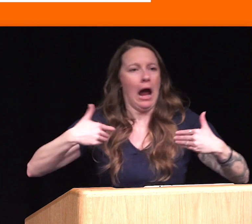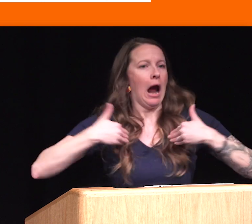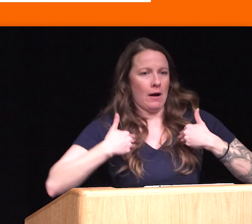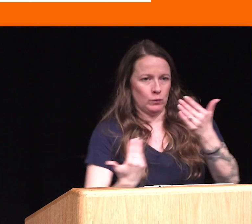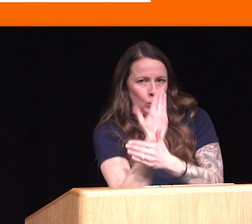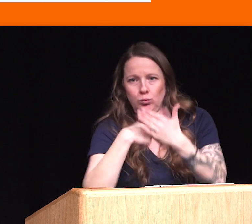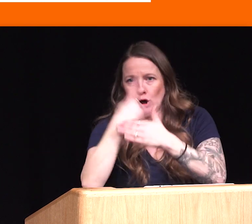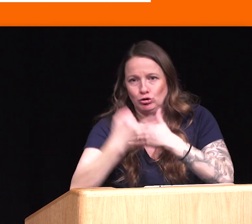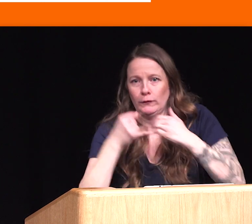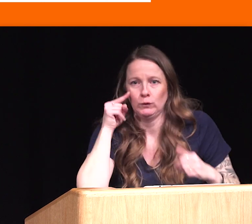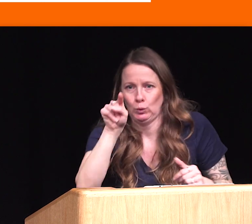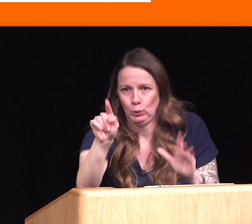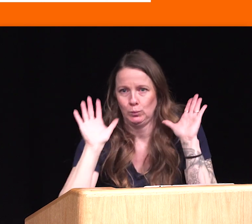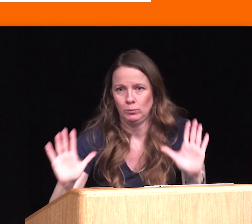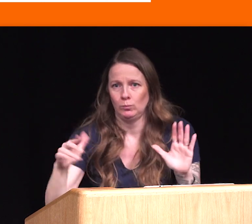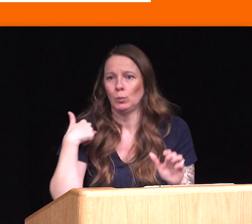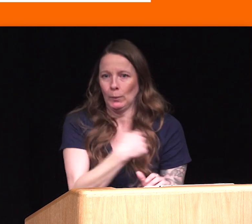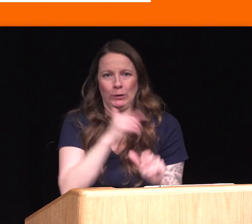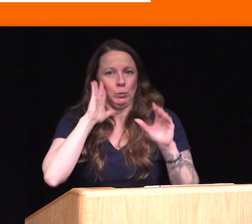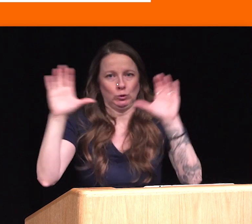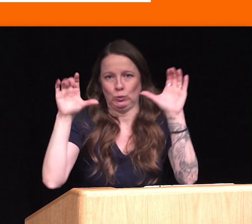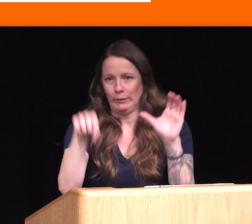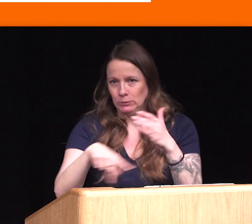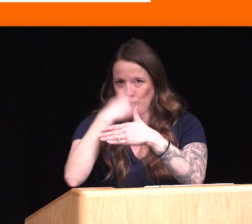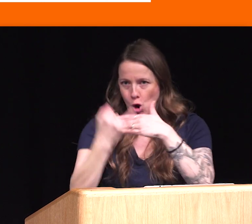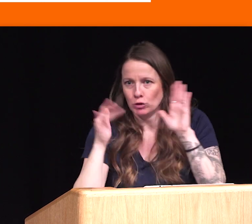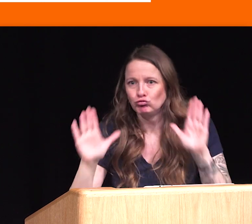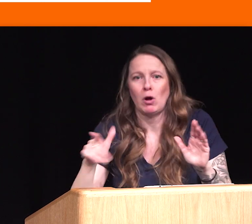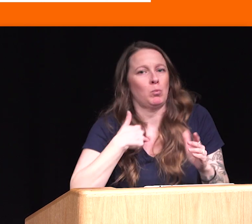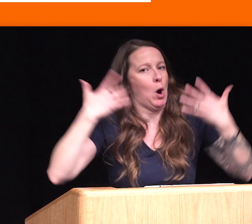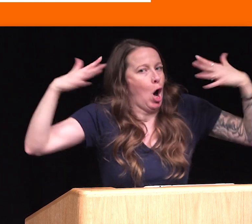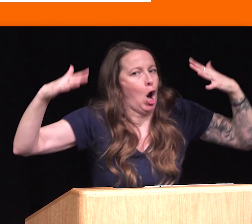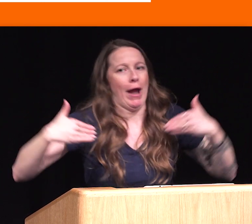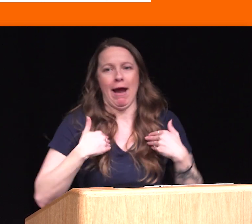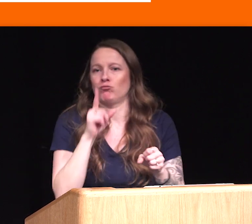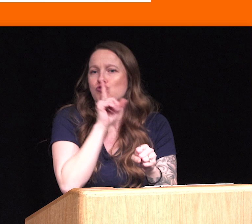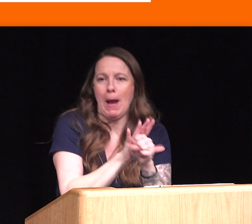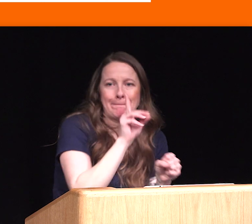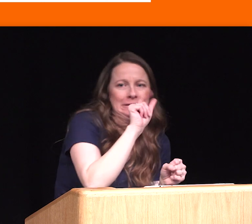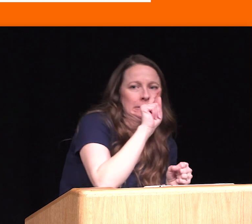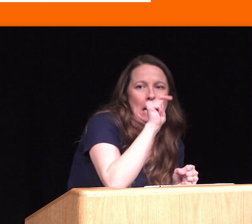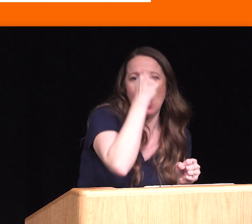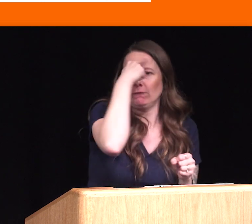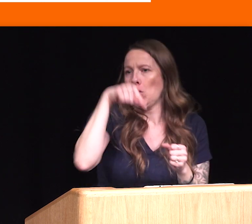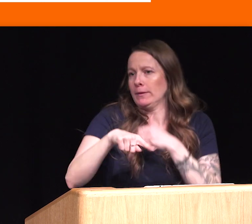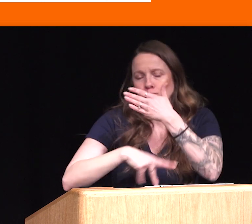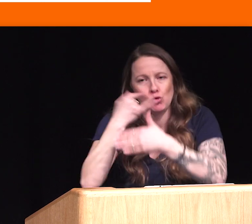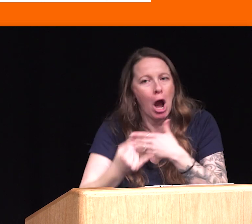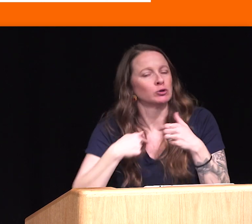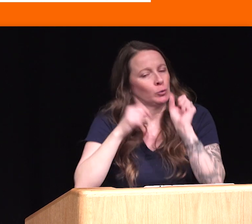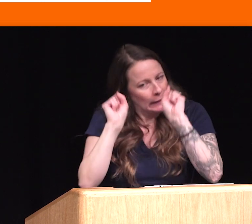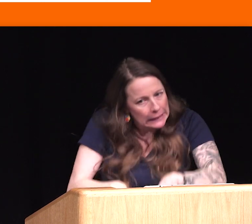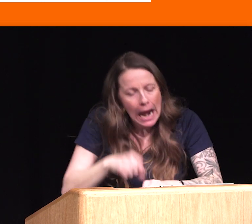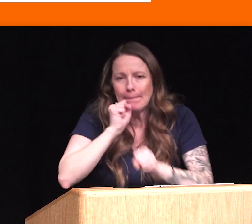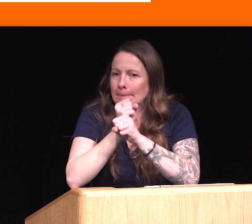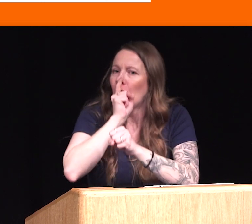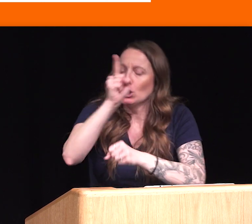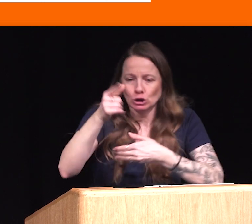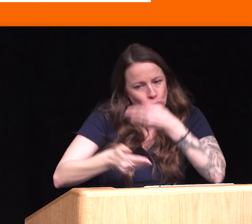So, he told me he had a new project for me and we could do this new project. He already had data for that project.